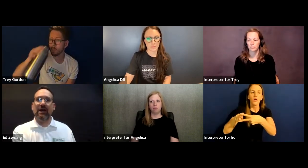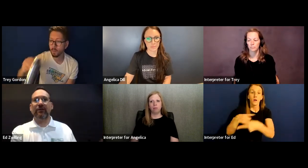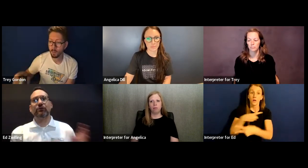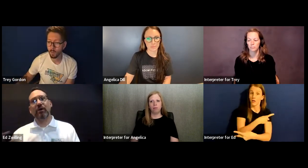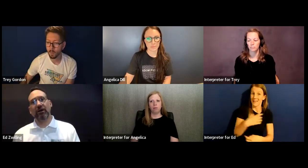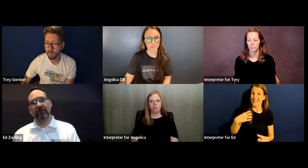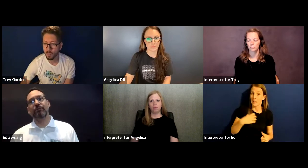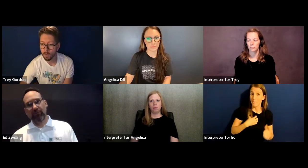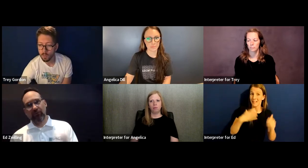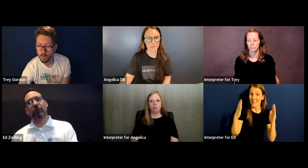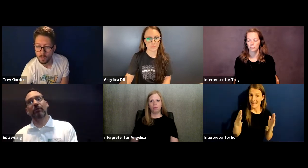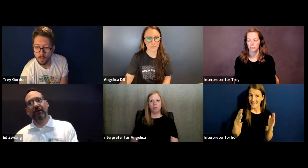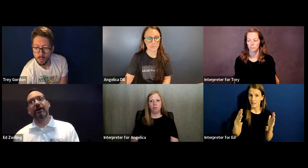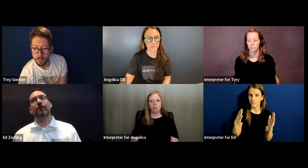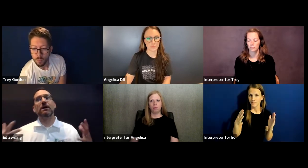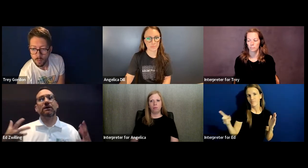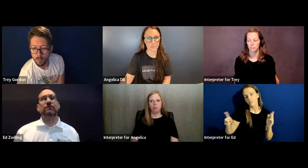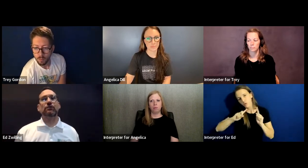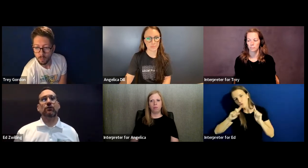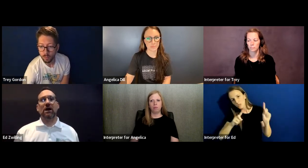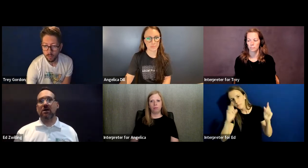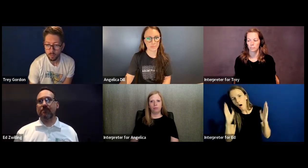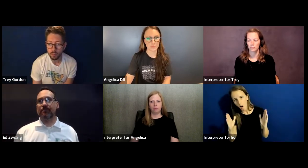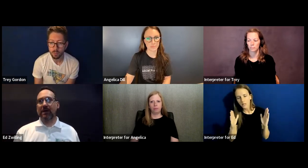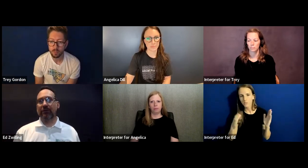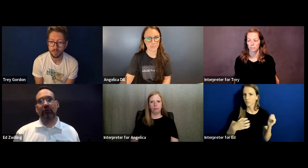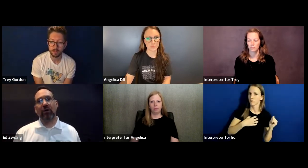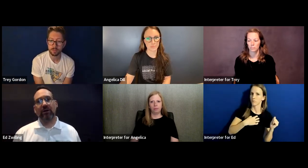and the respondent the people that we're complaining about to um a third-party